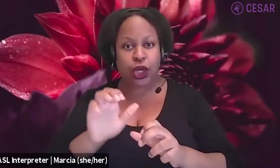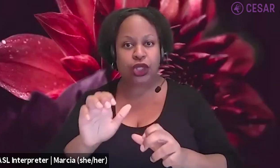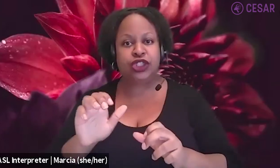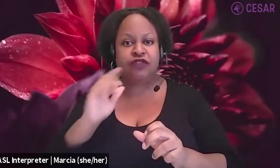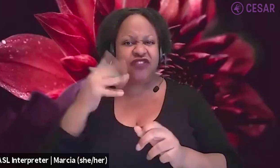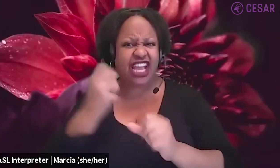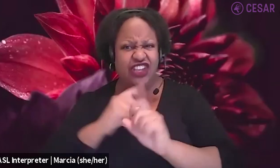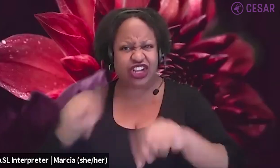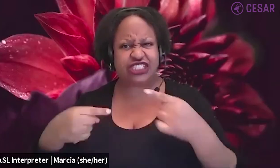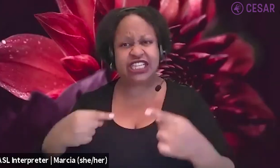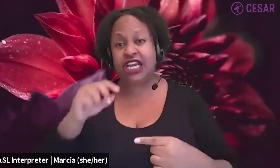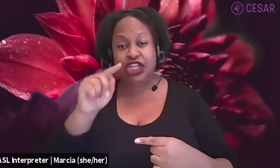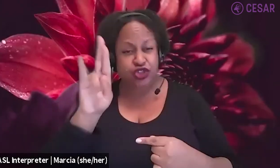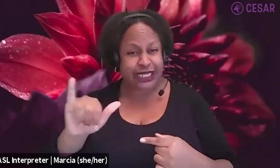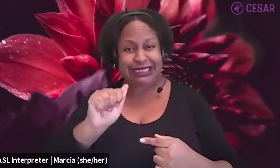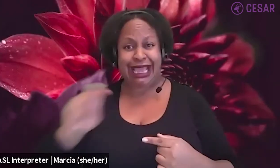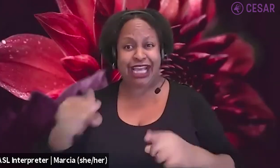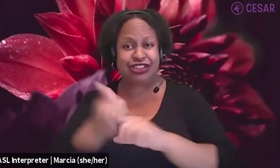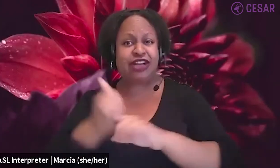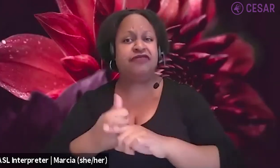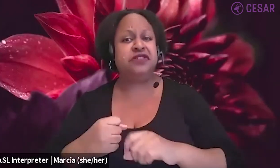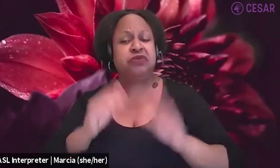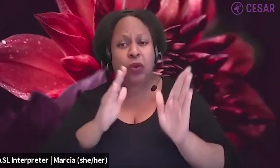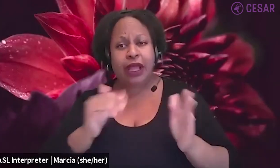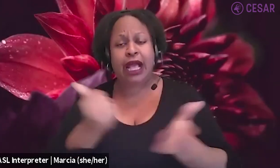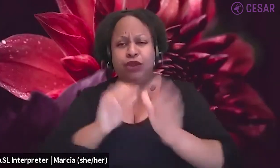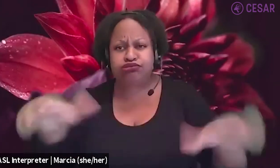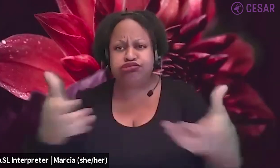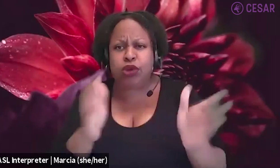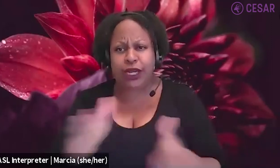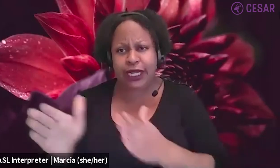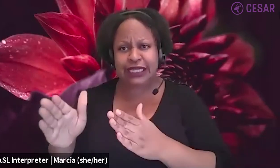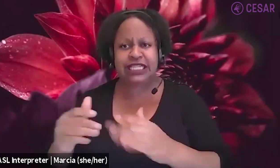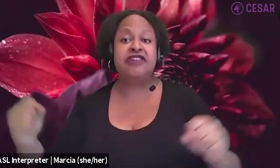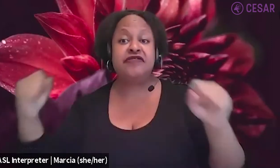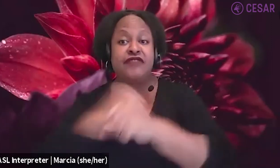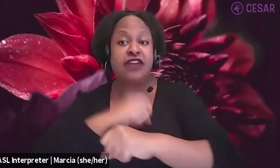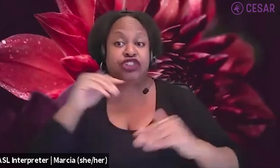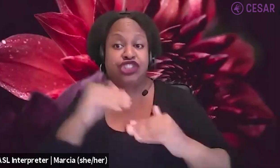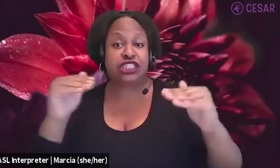for injured workers. She's also participated in numerous community forums and panel discussions